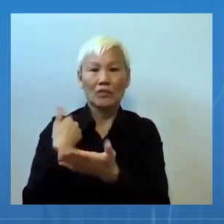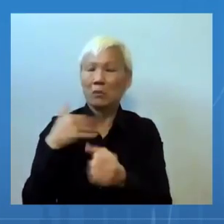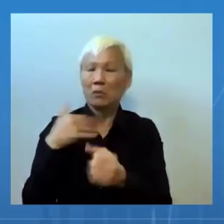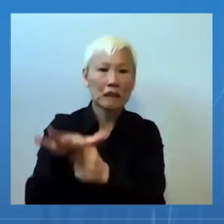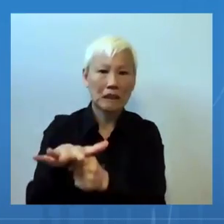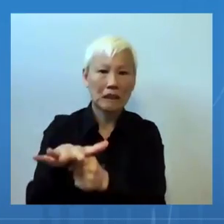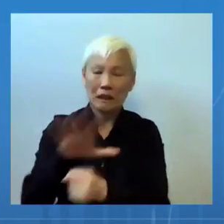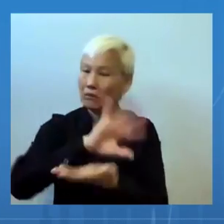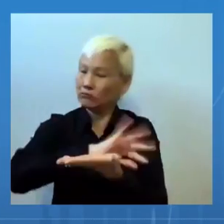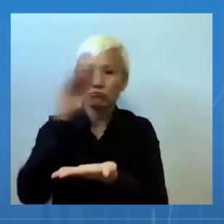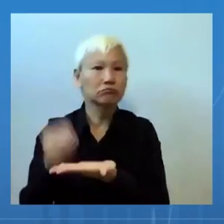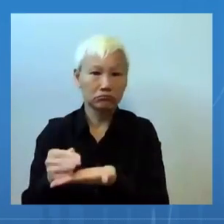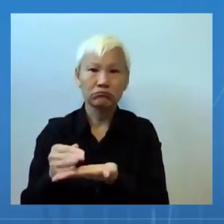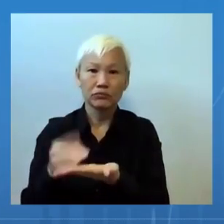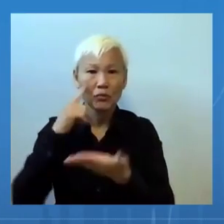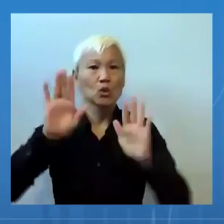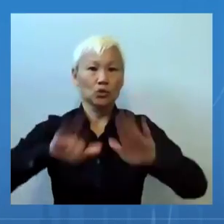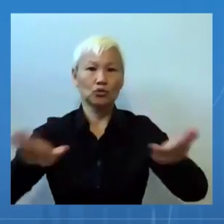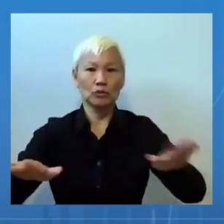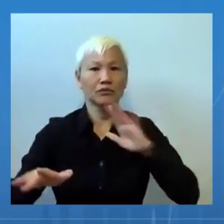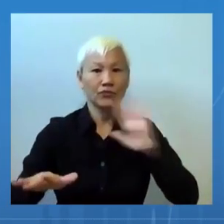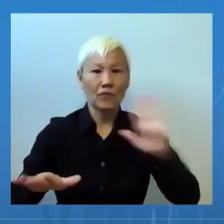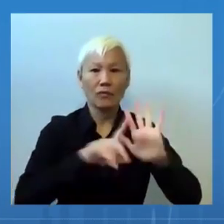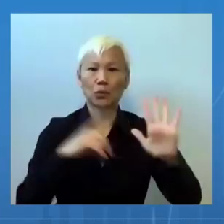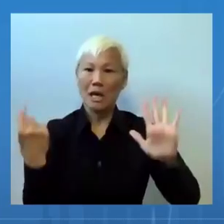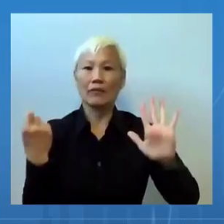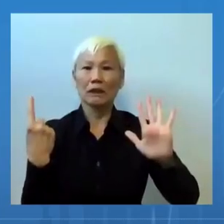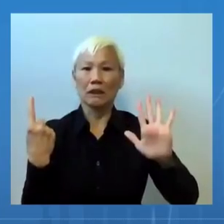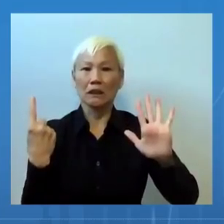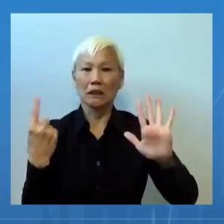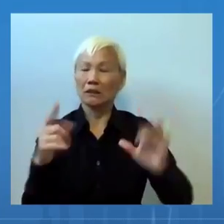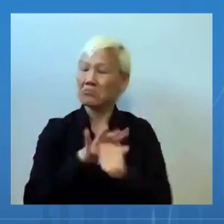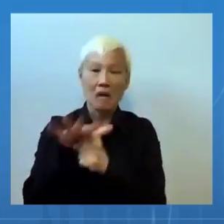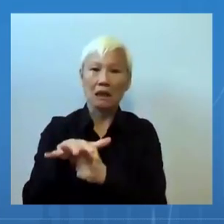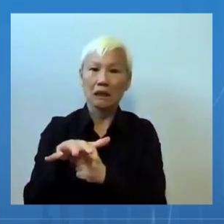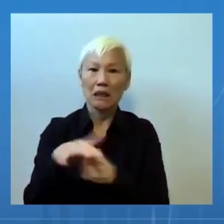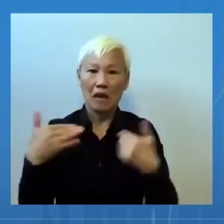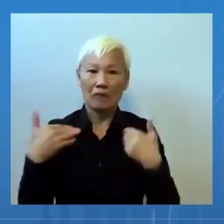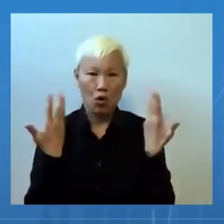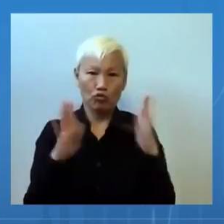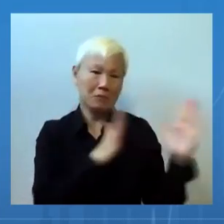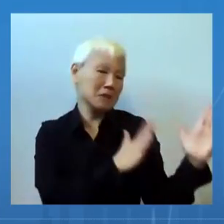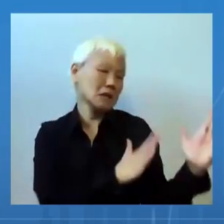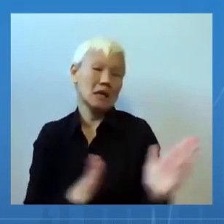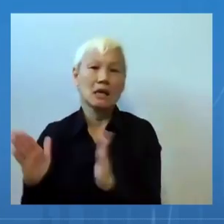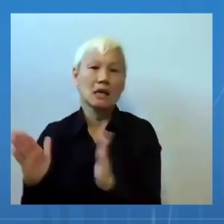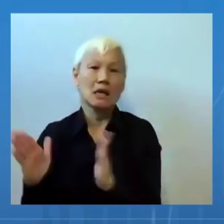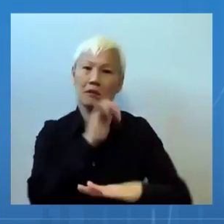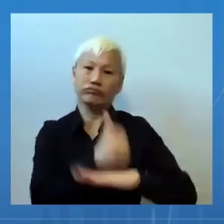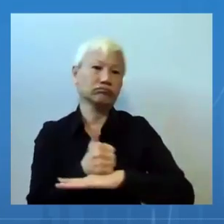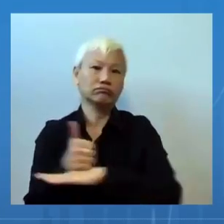So, we have already plans and are in the process of shipping 15 million doses out nationwide,